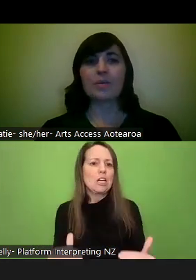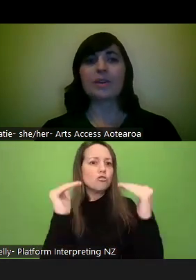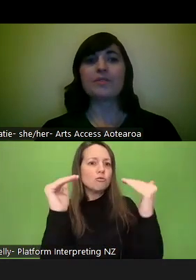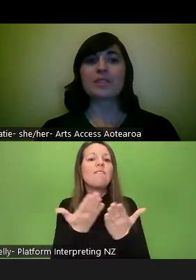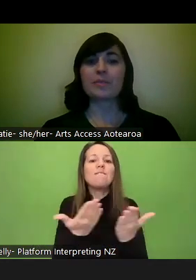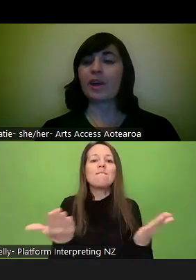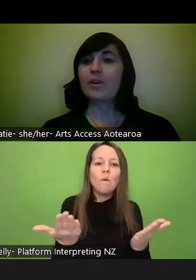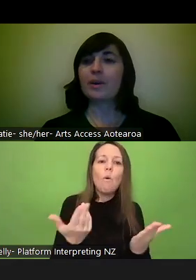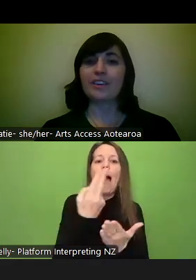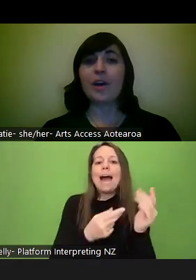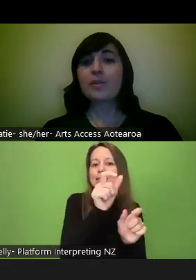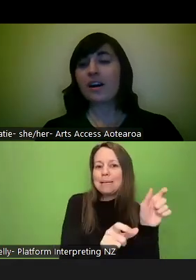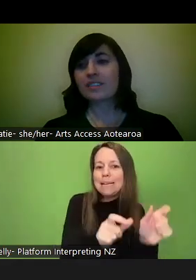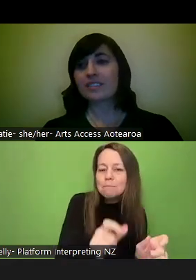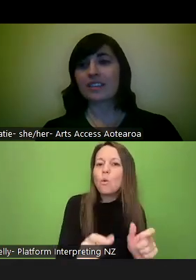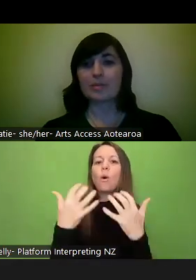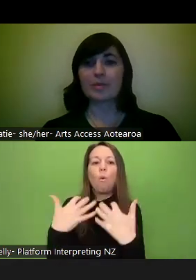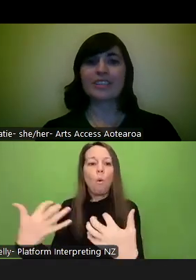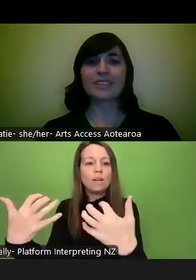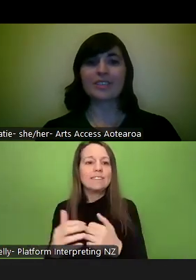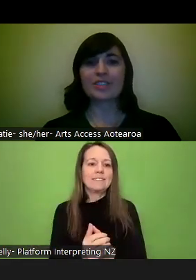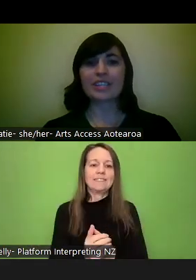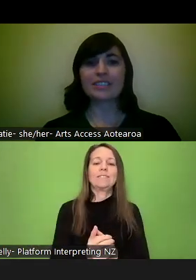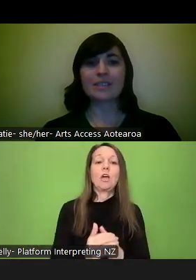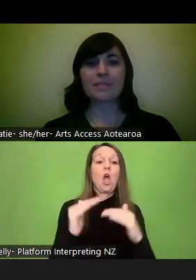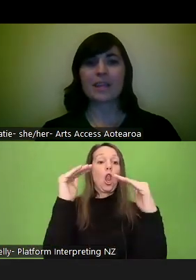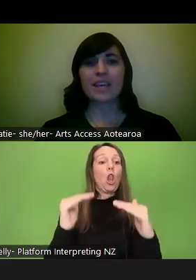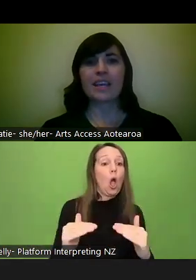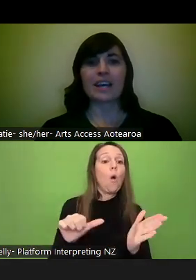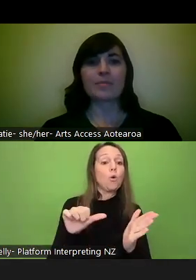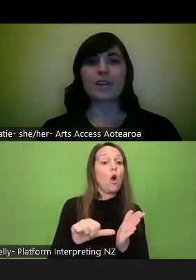We'll give you some low- and no-cost accessibility solutions.